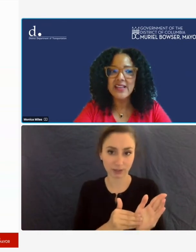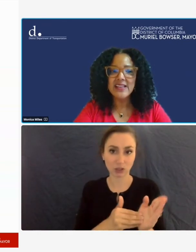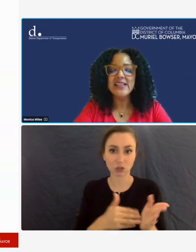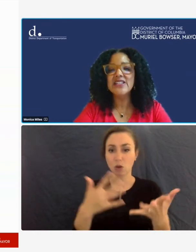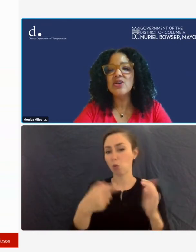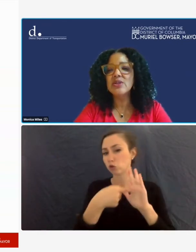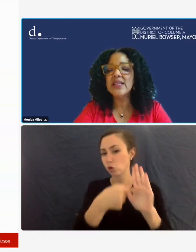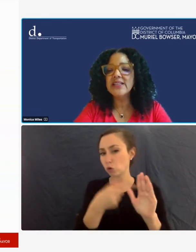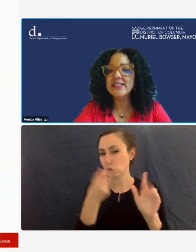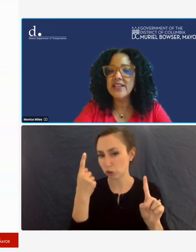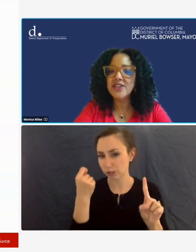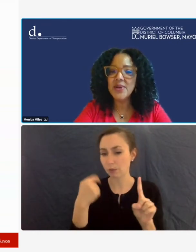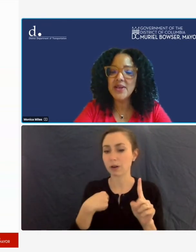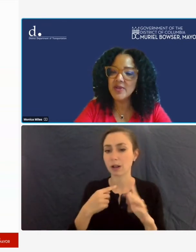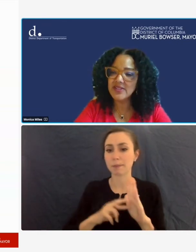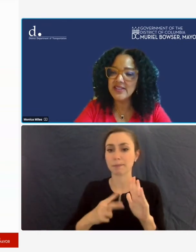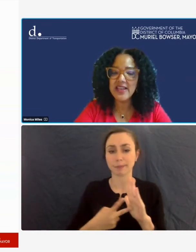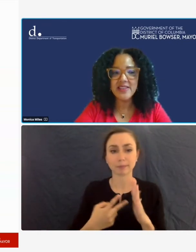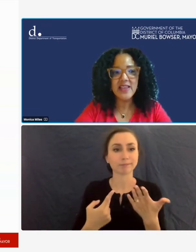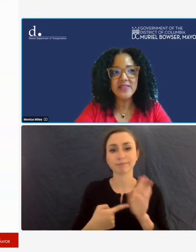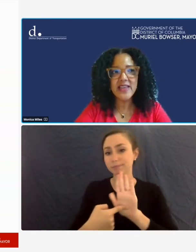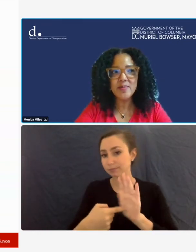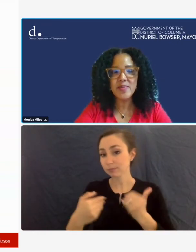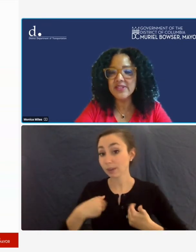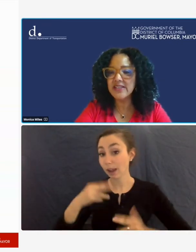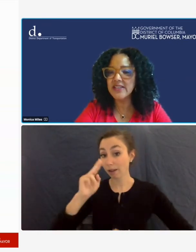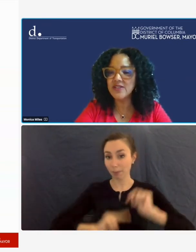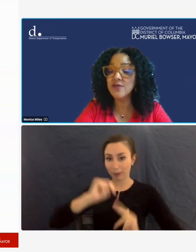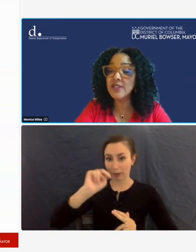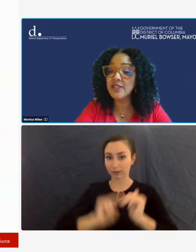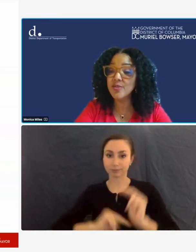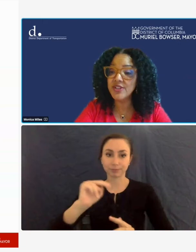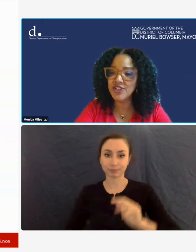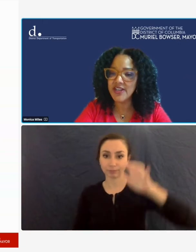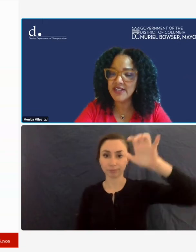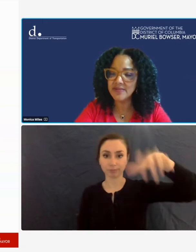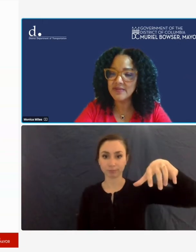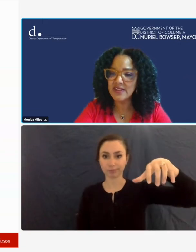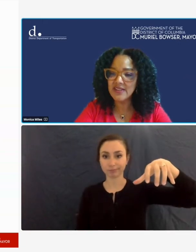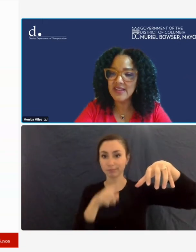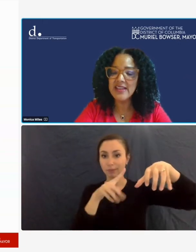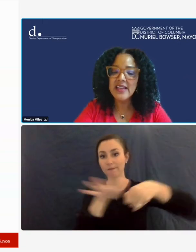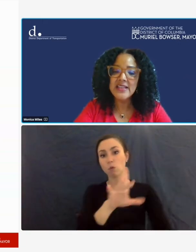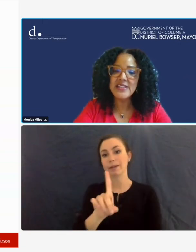okay so let's say you have a building and and that building is fully depreciated okay so